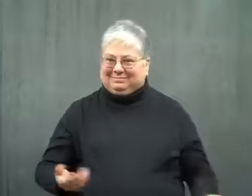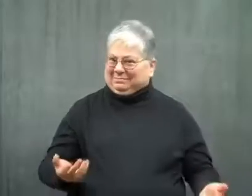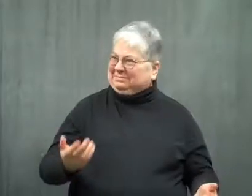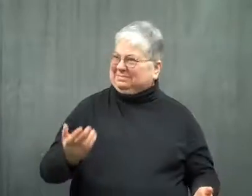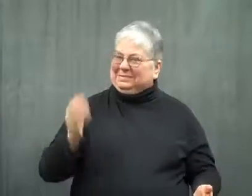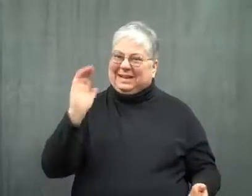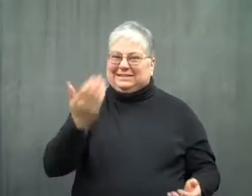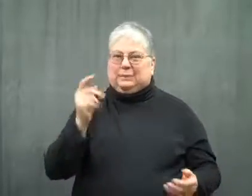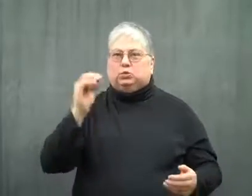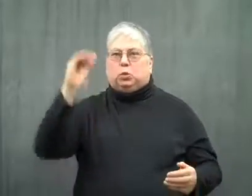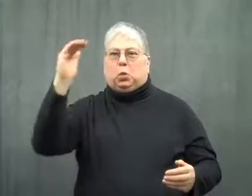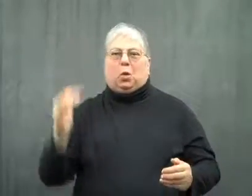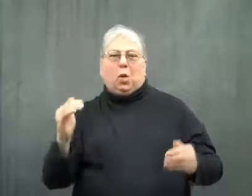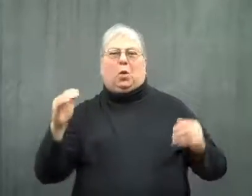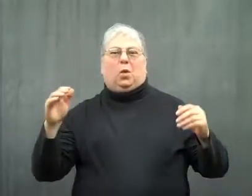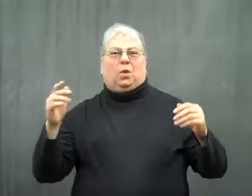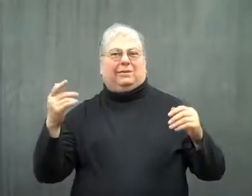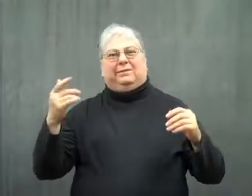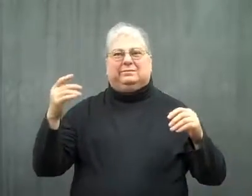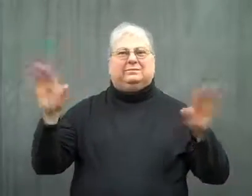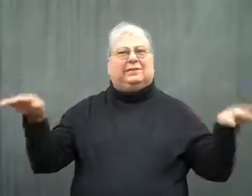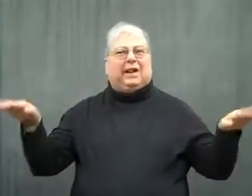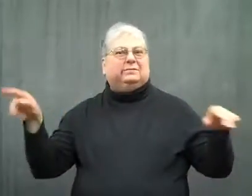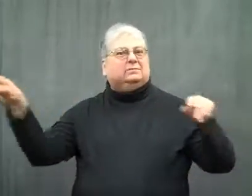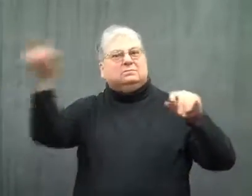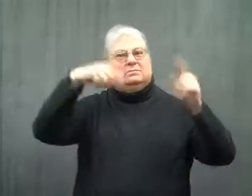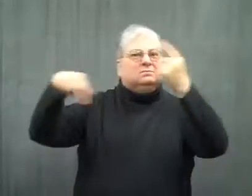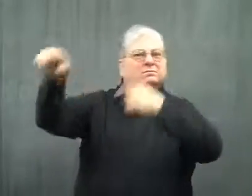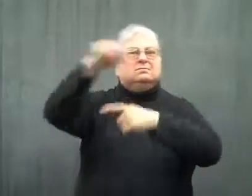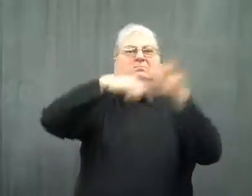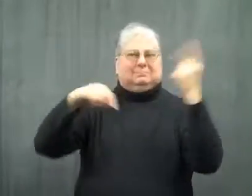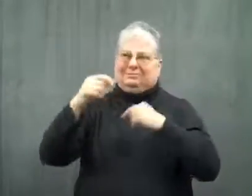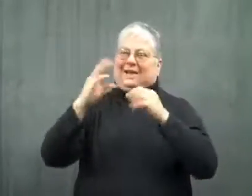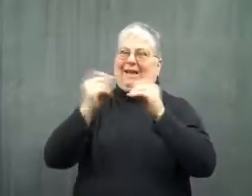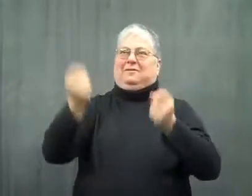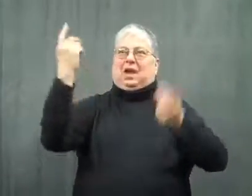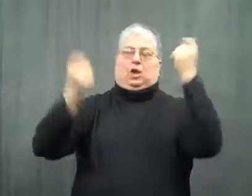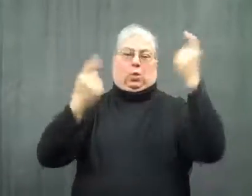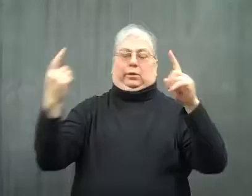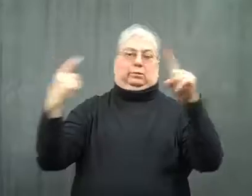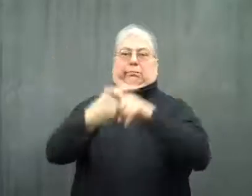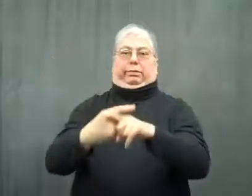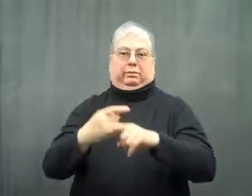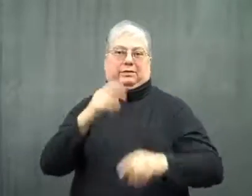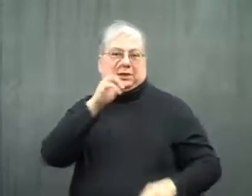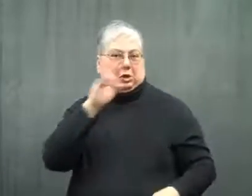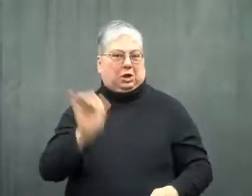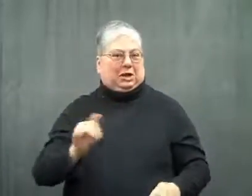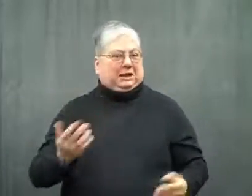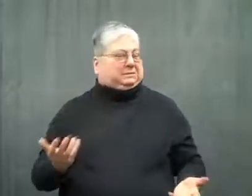It seems they were flying too low, and the fireworks probably contributed.